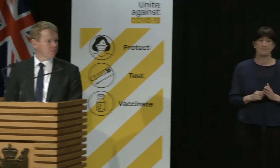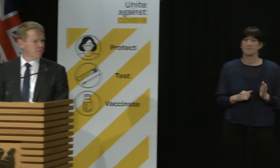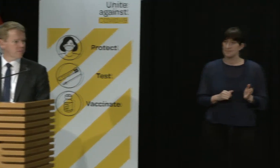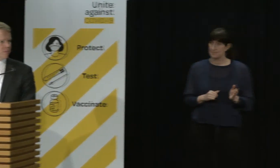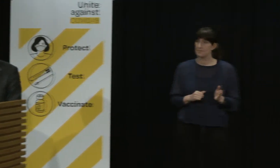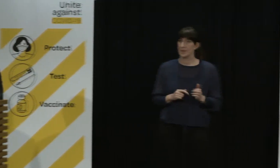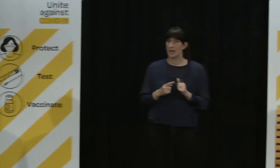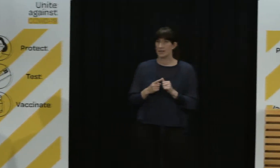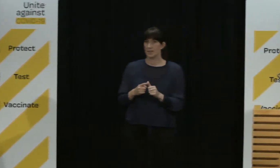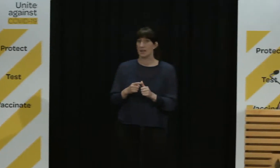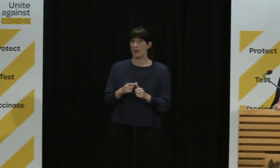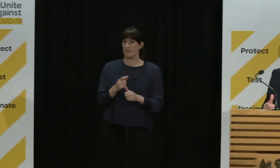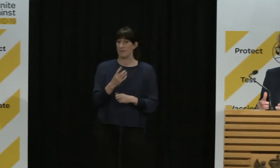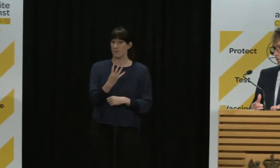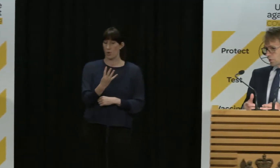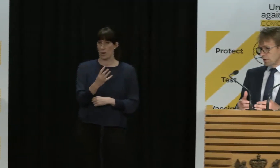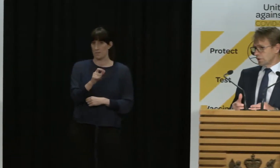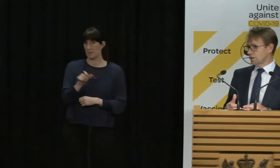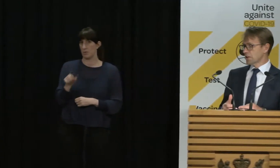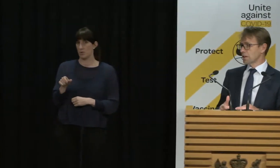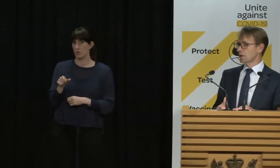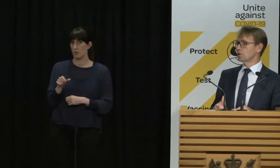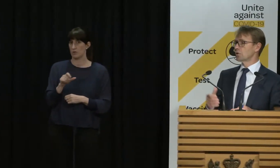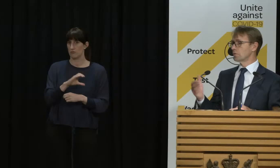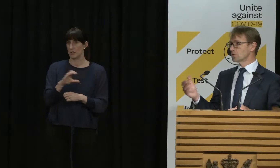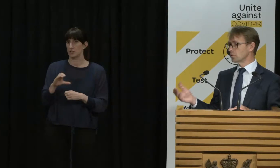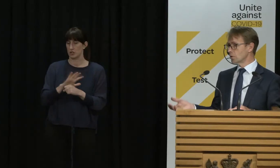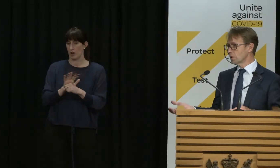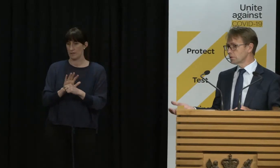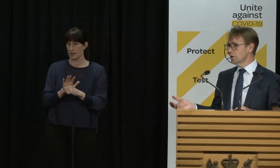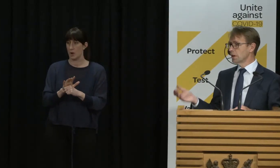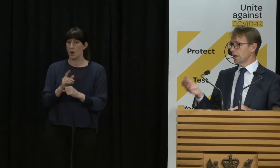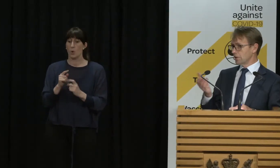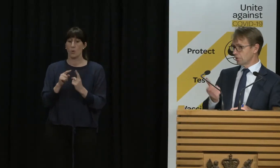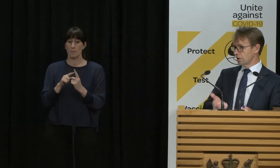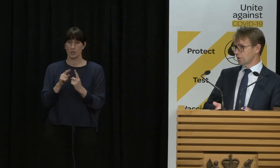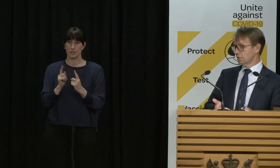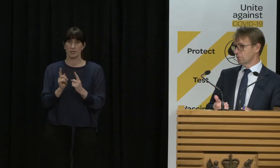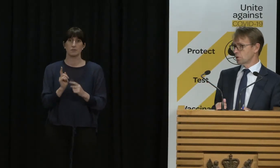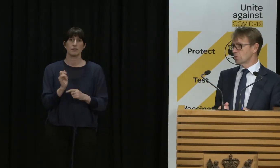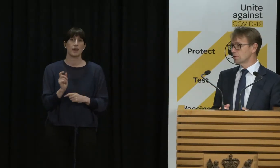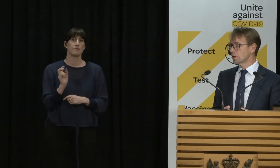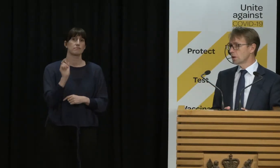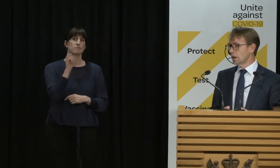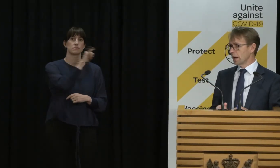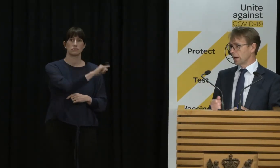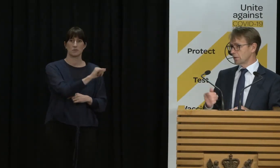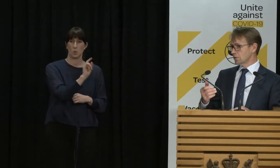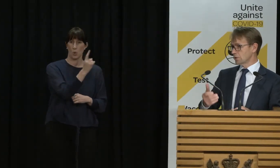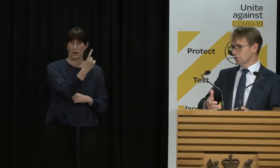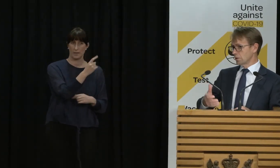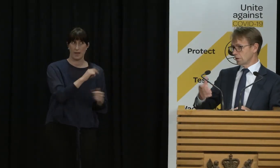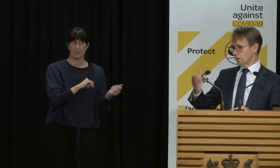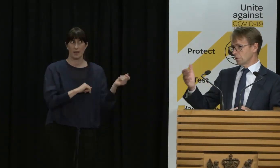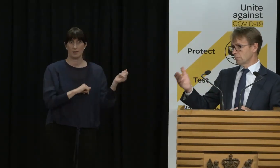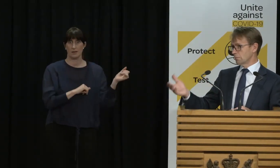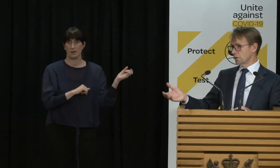is confined? Or do people in Canterbury still need to be worried? >> They were just the four cases in Christchurch, one